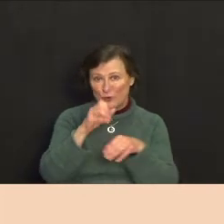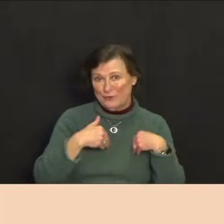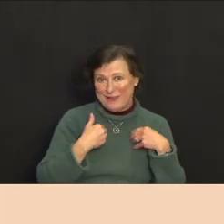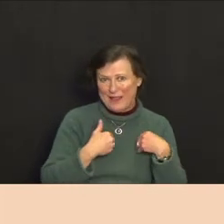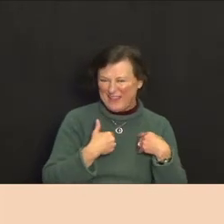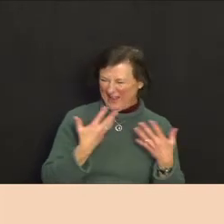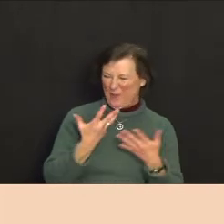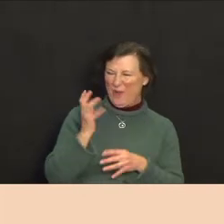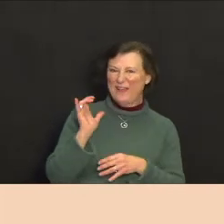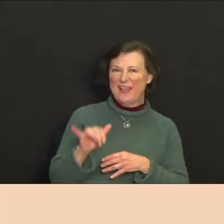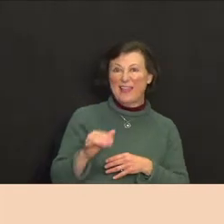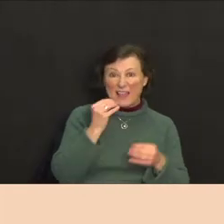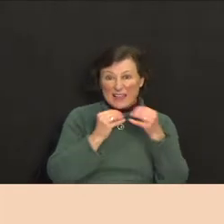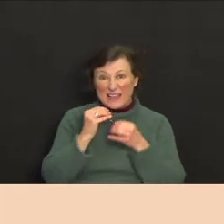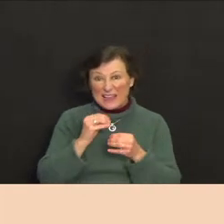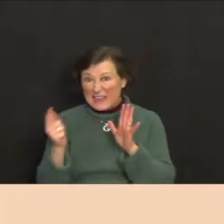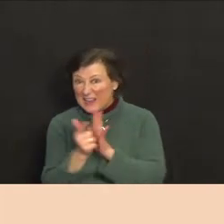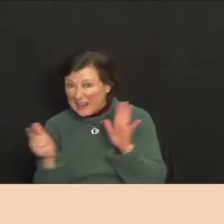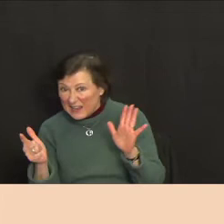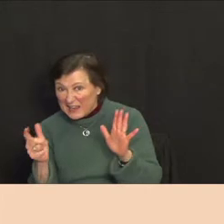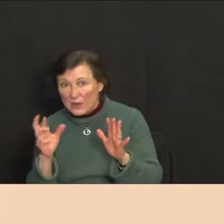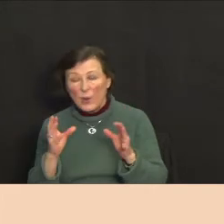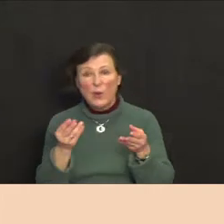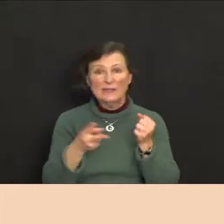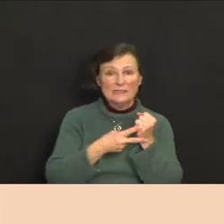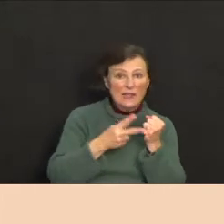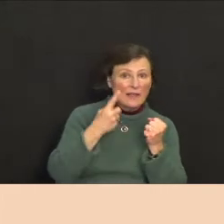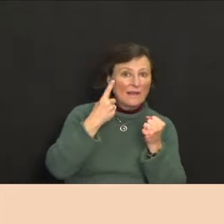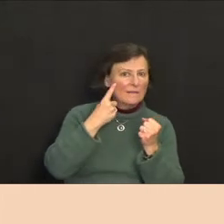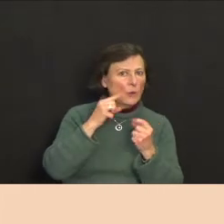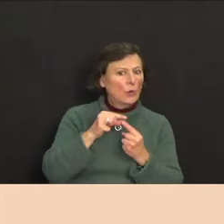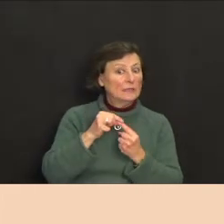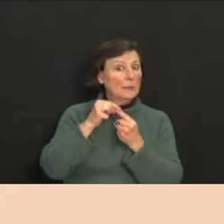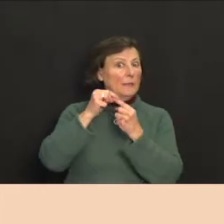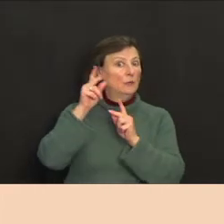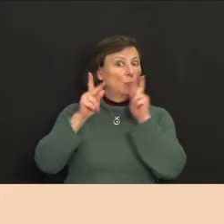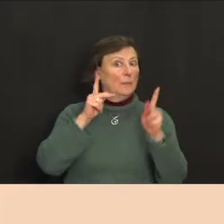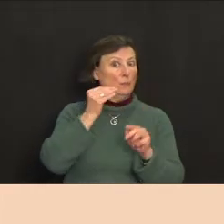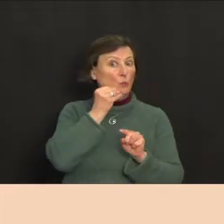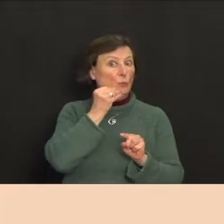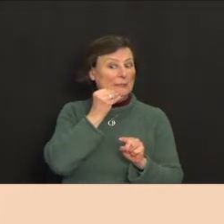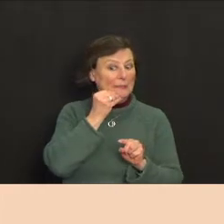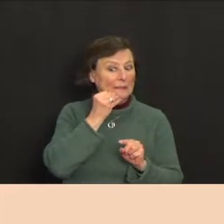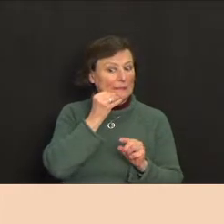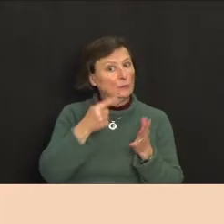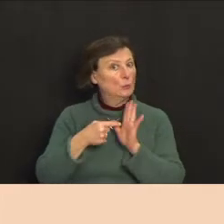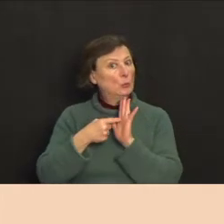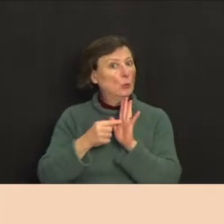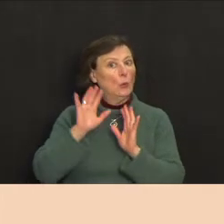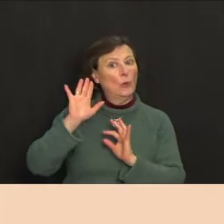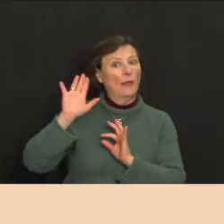taboo, or maybe reserved for exceptional people to eat, as a sign of their exceptionalness?